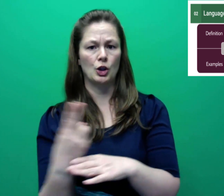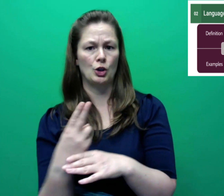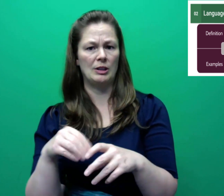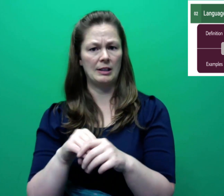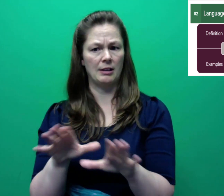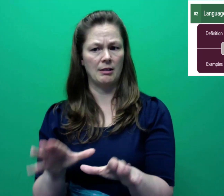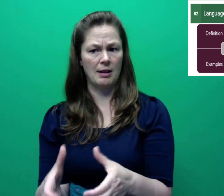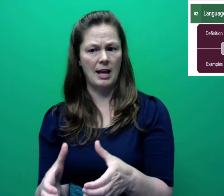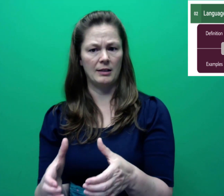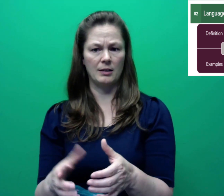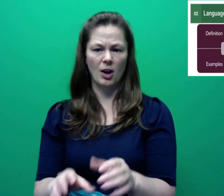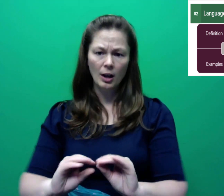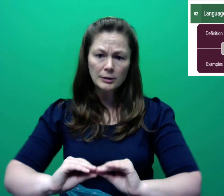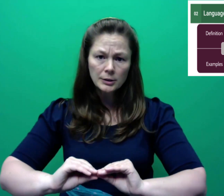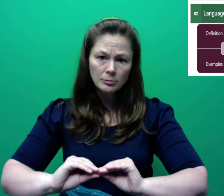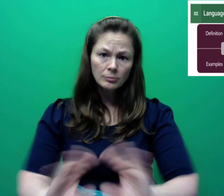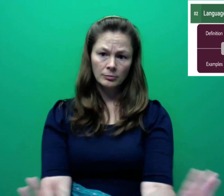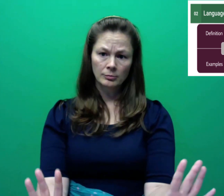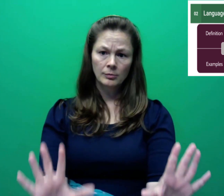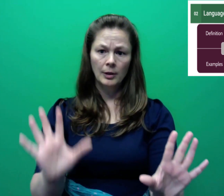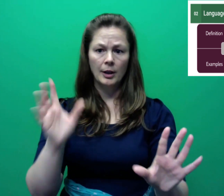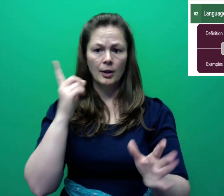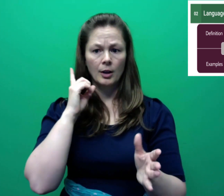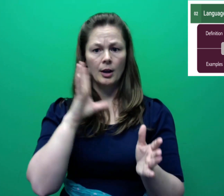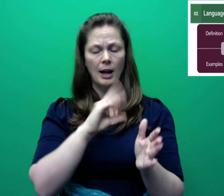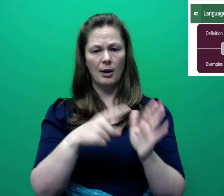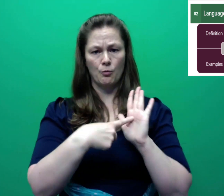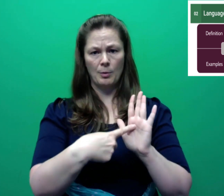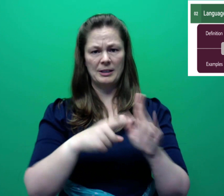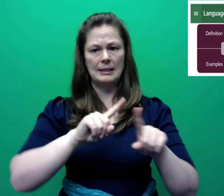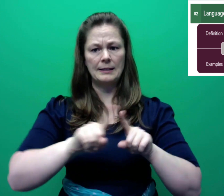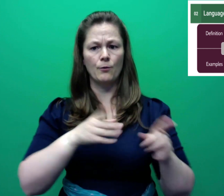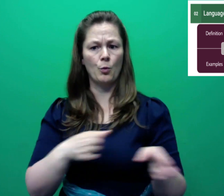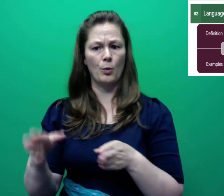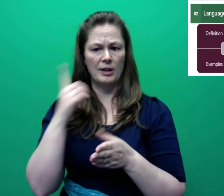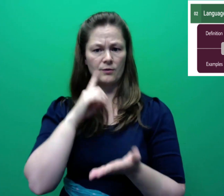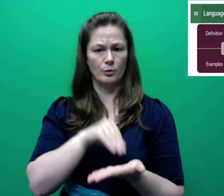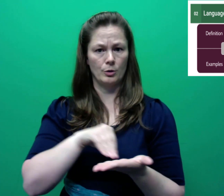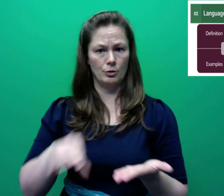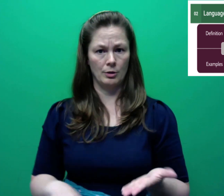and symbols use in class are explicitly clarified and represented in different